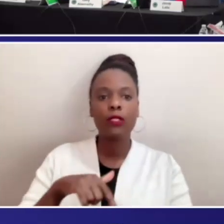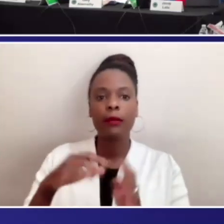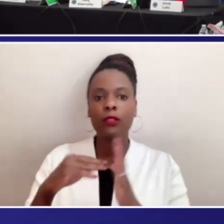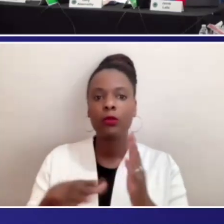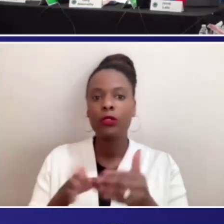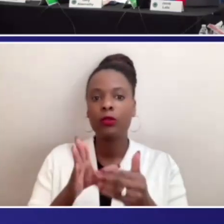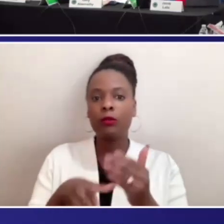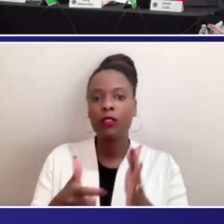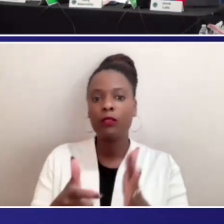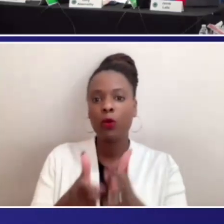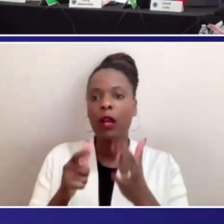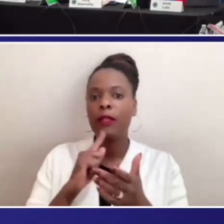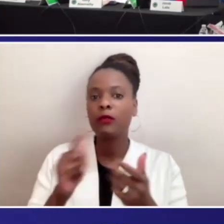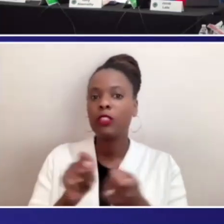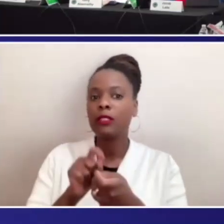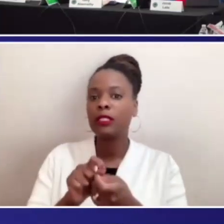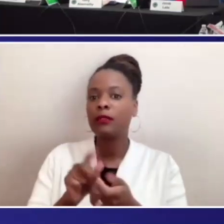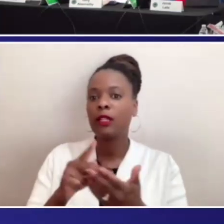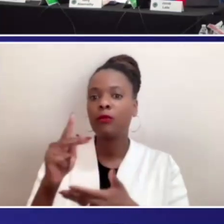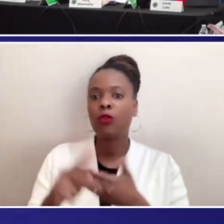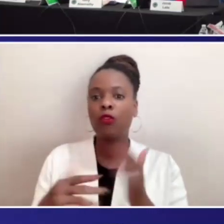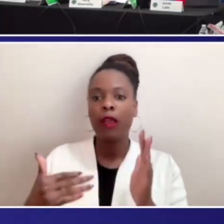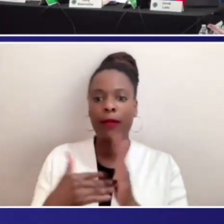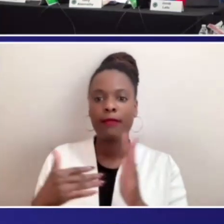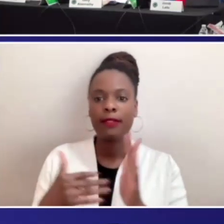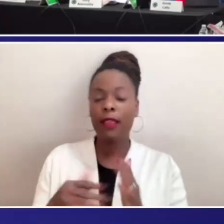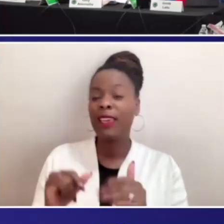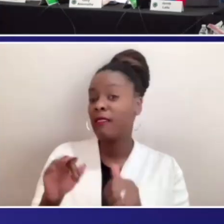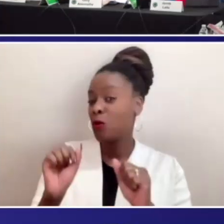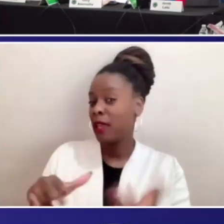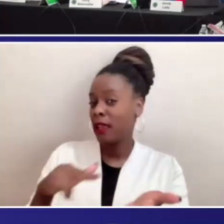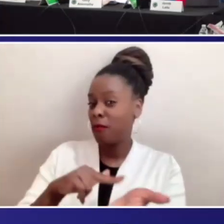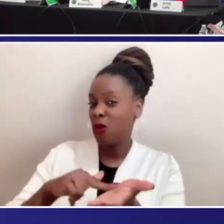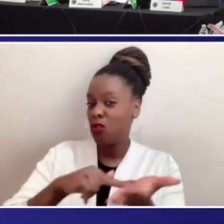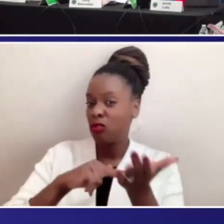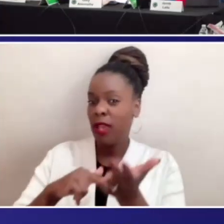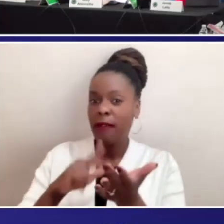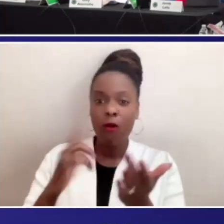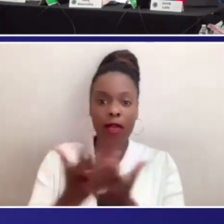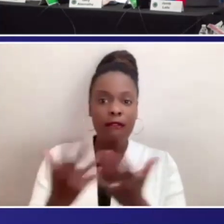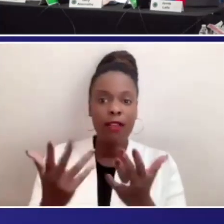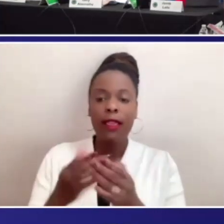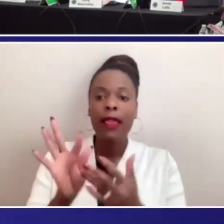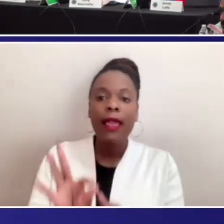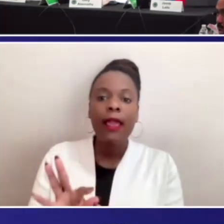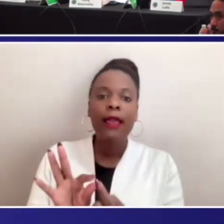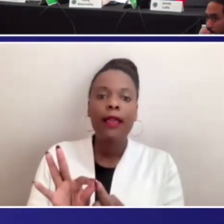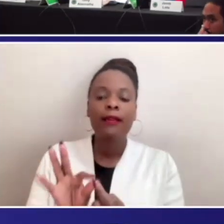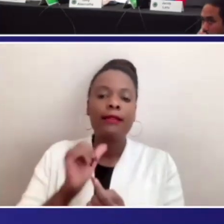If we could do a pulse check on everything except for the professional student, just the stuff that I read.